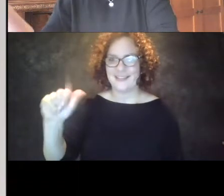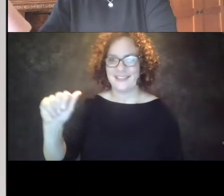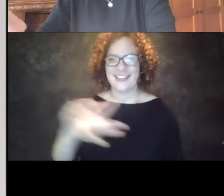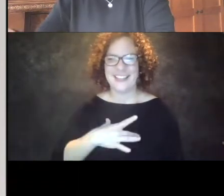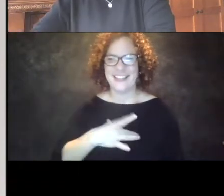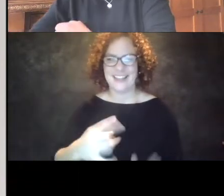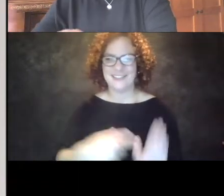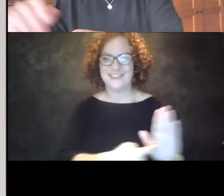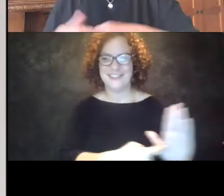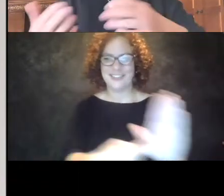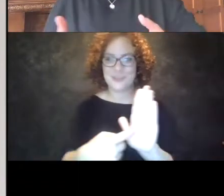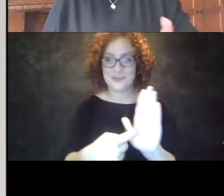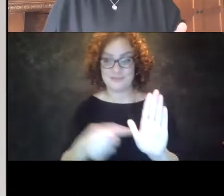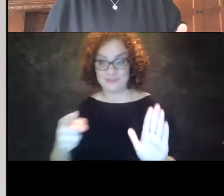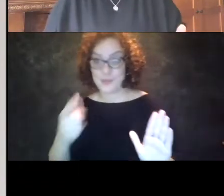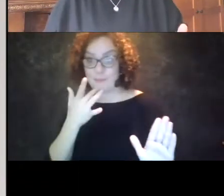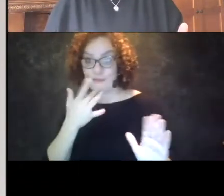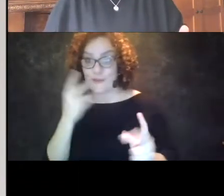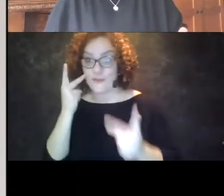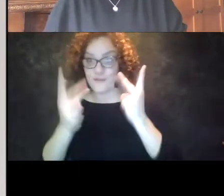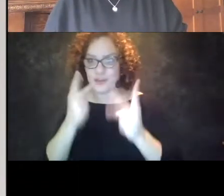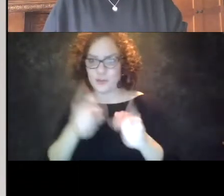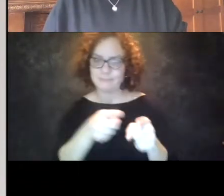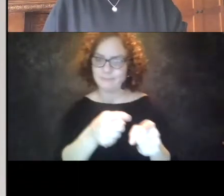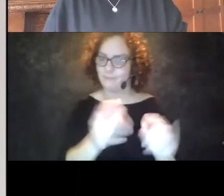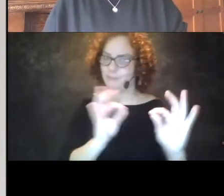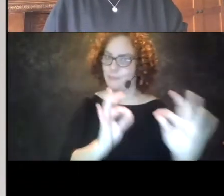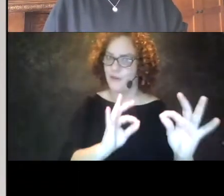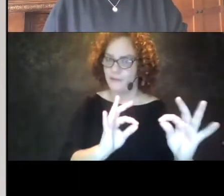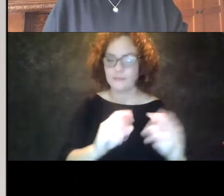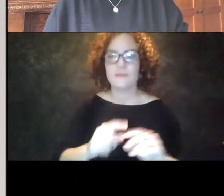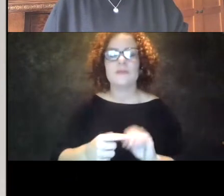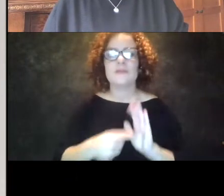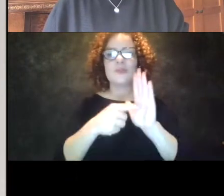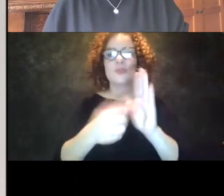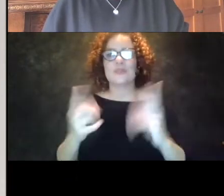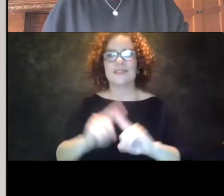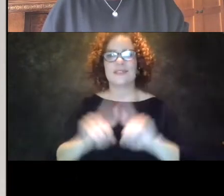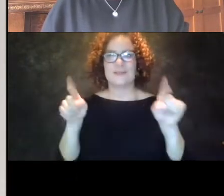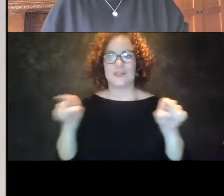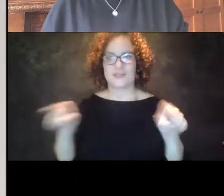a visual person to kind of really show you the difference between presence and present.